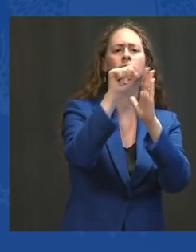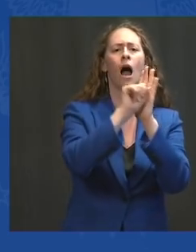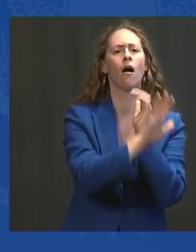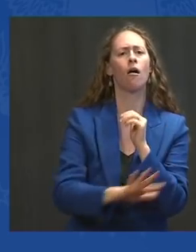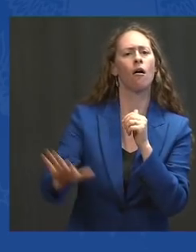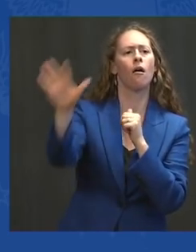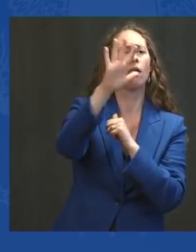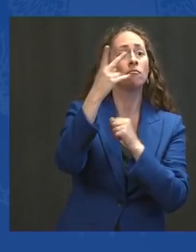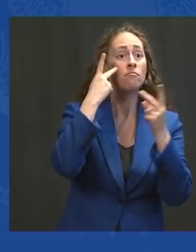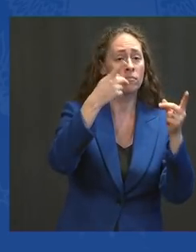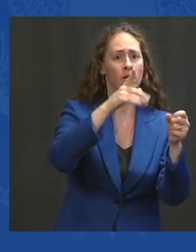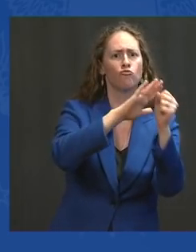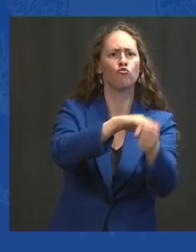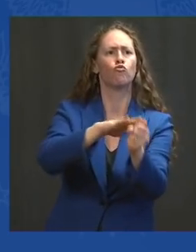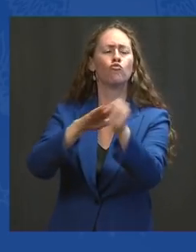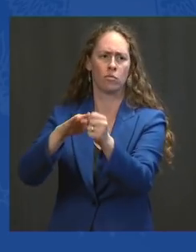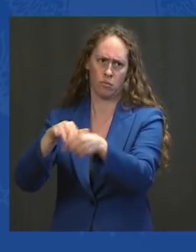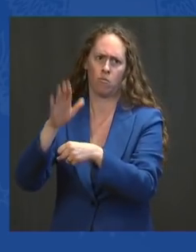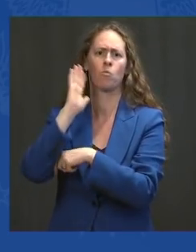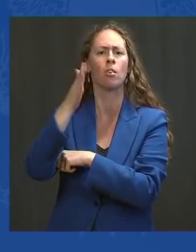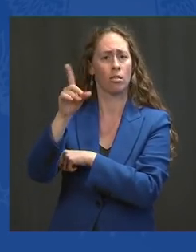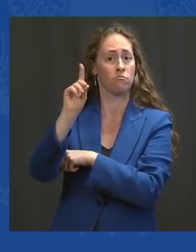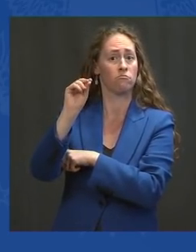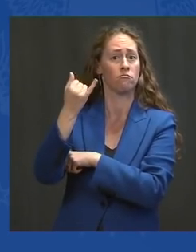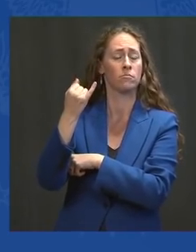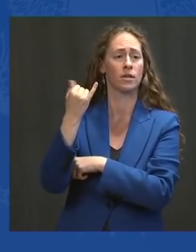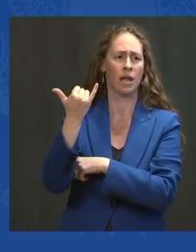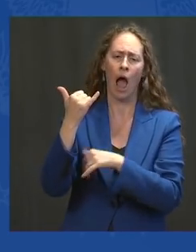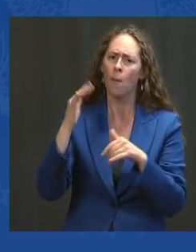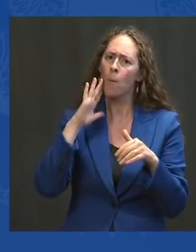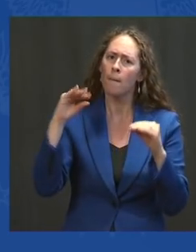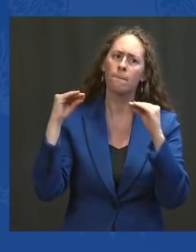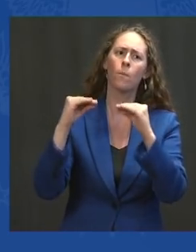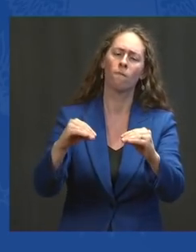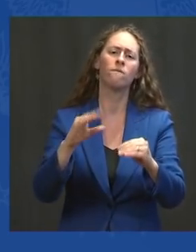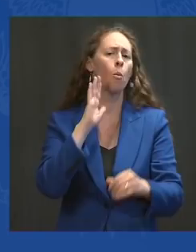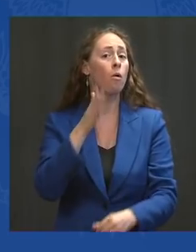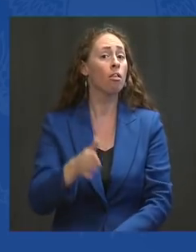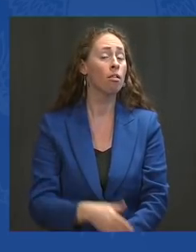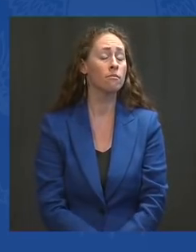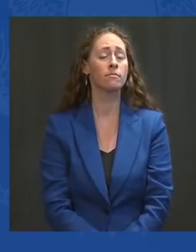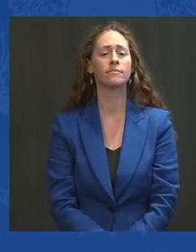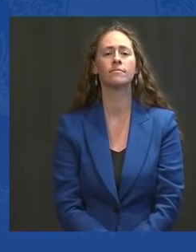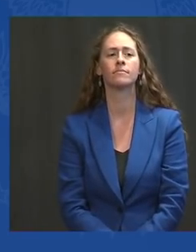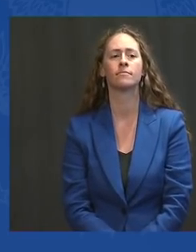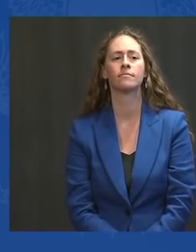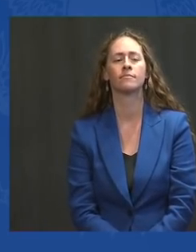The focus -- the focus will be on dismantling